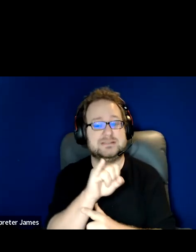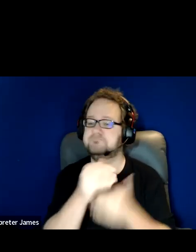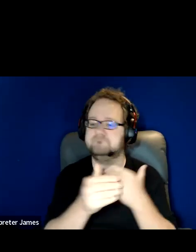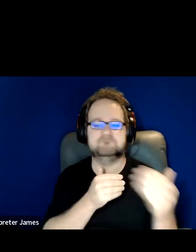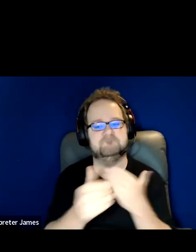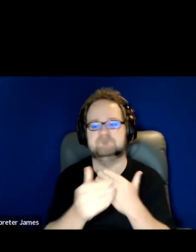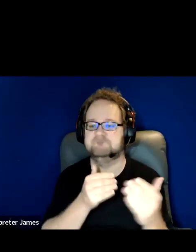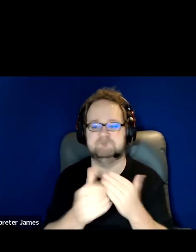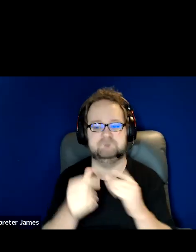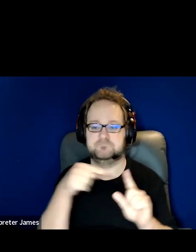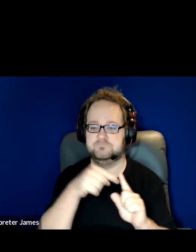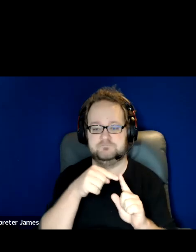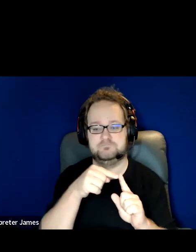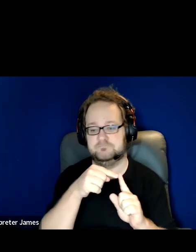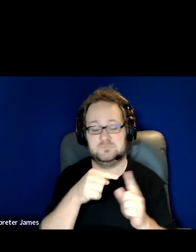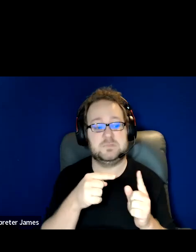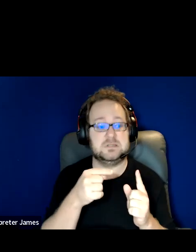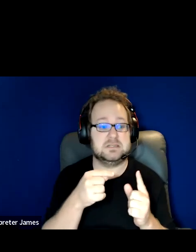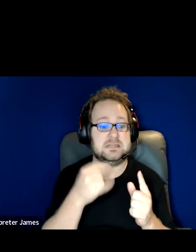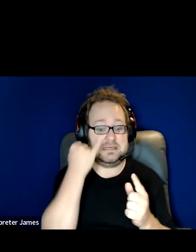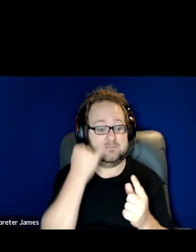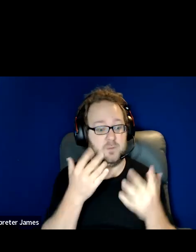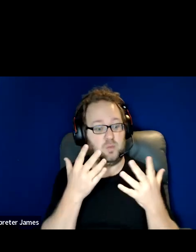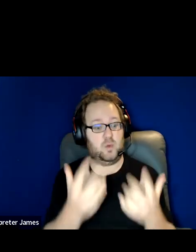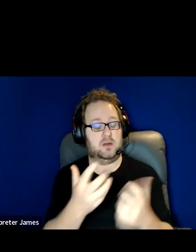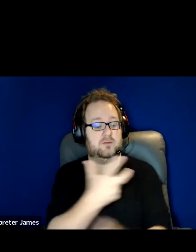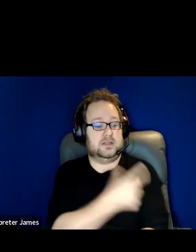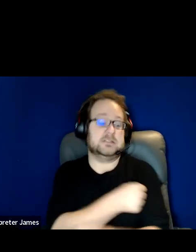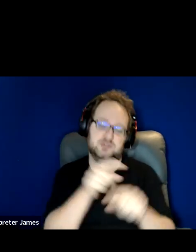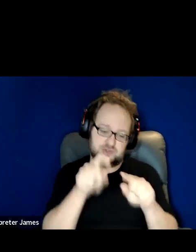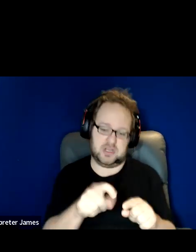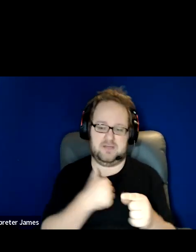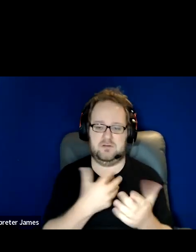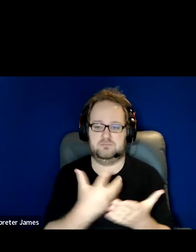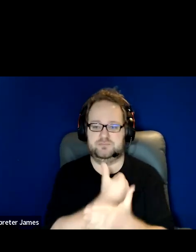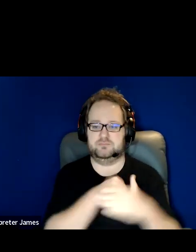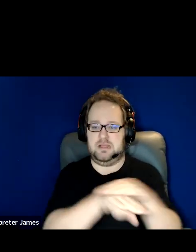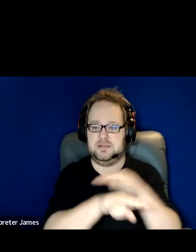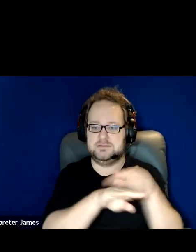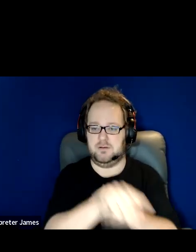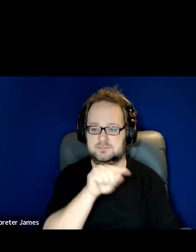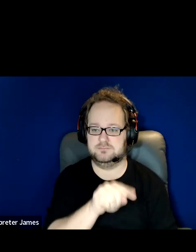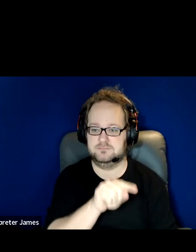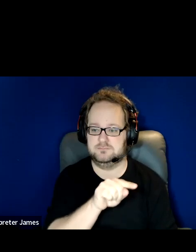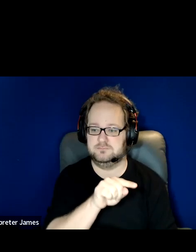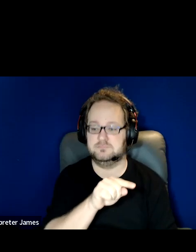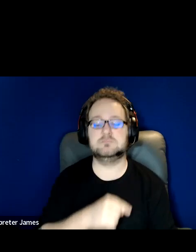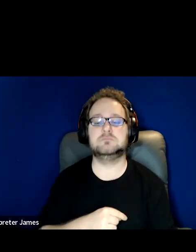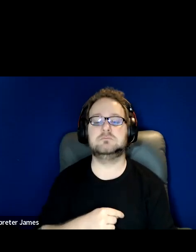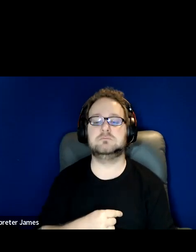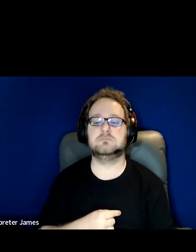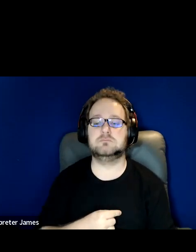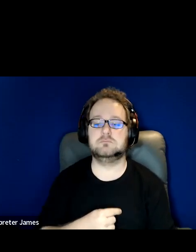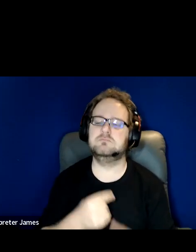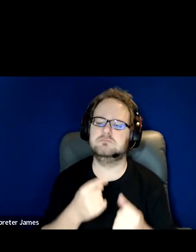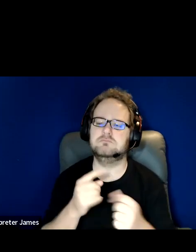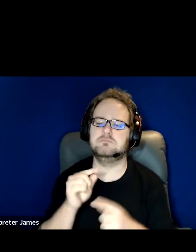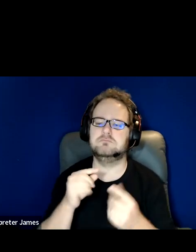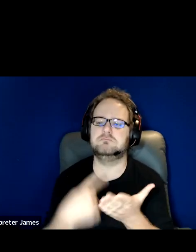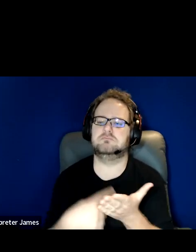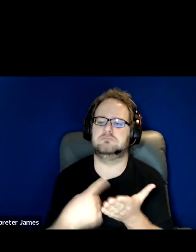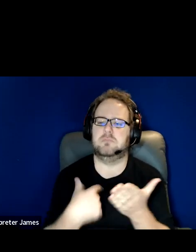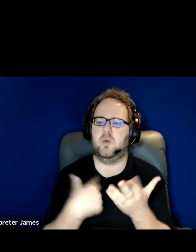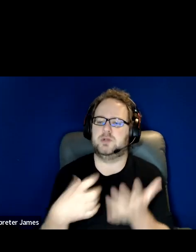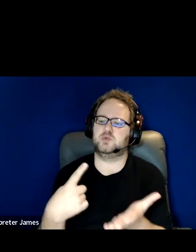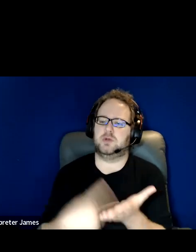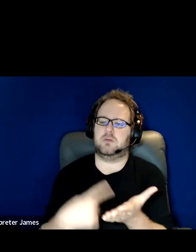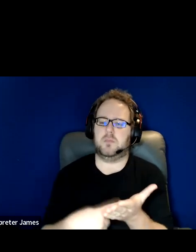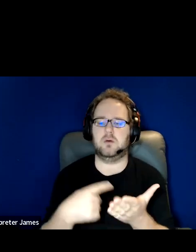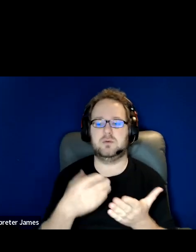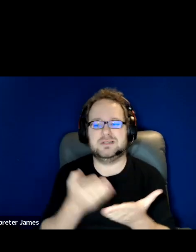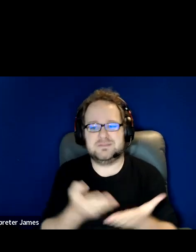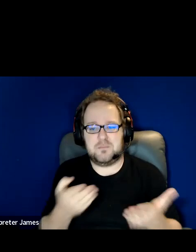a barrier to anyone accessing their COVID.